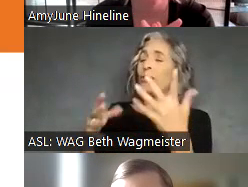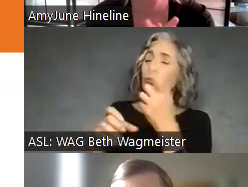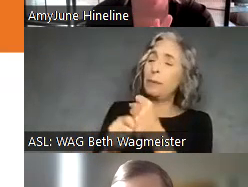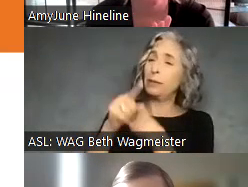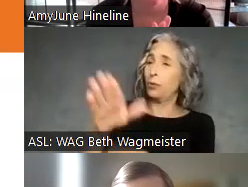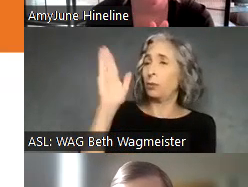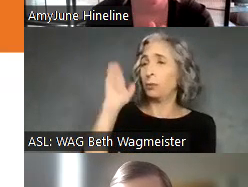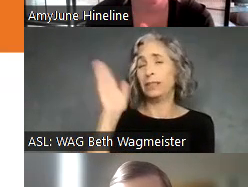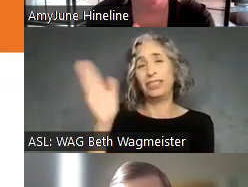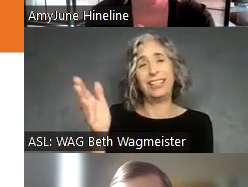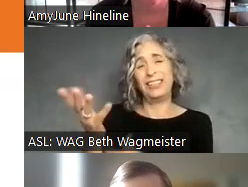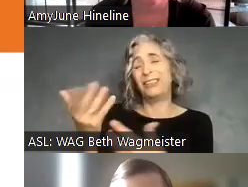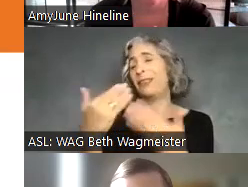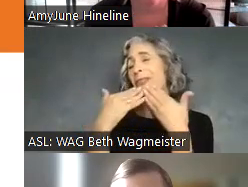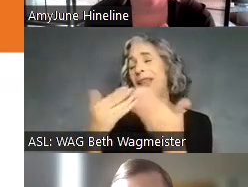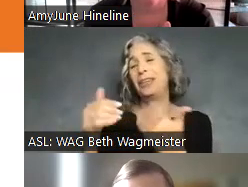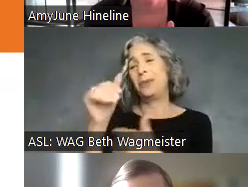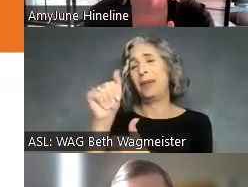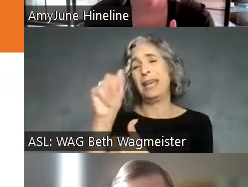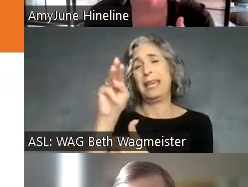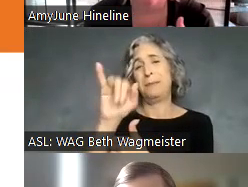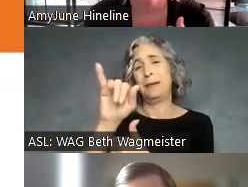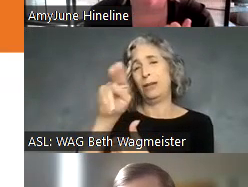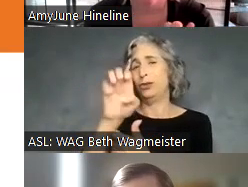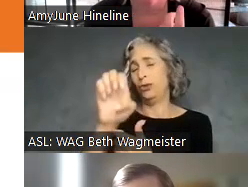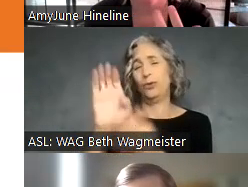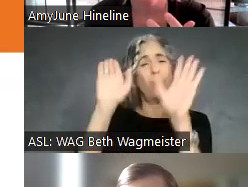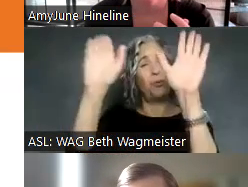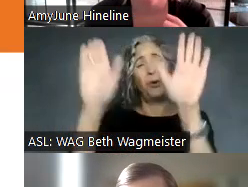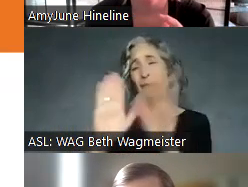have it available through the day. The dongle you don't move, you don't do anything. But maybe once